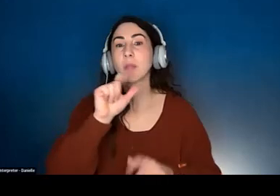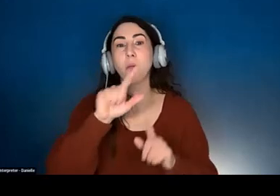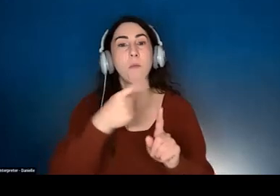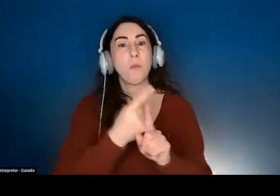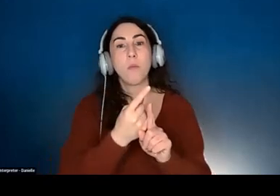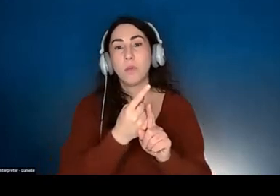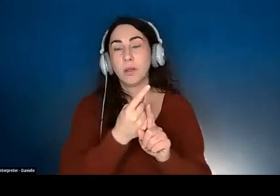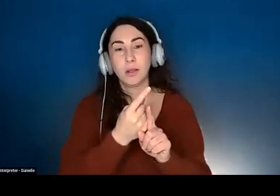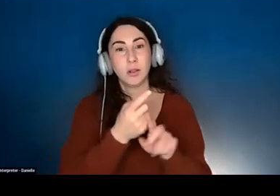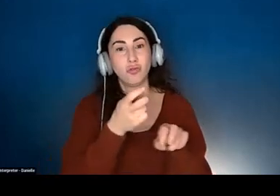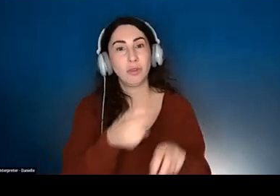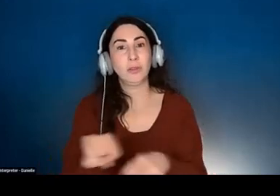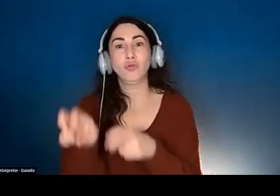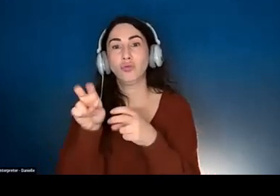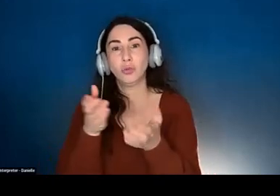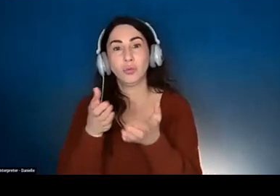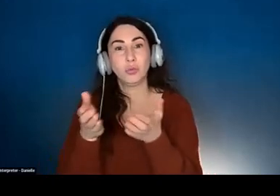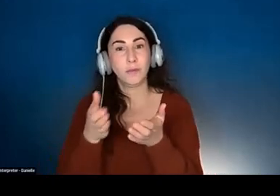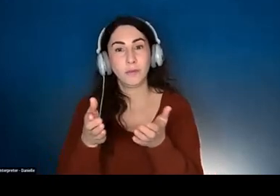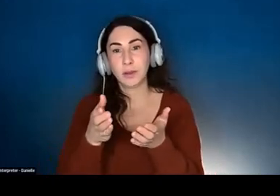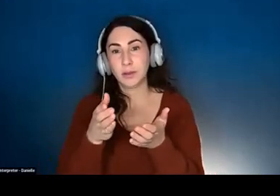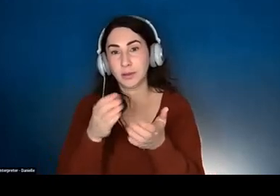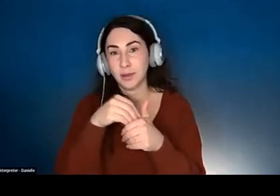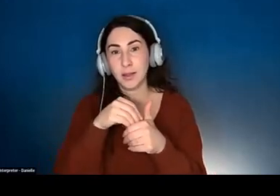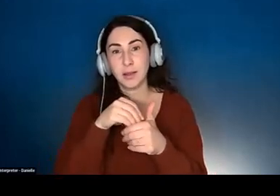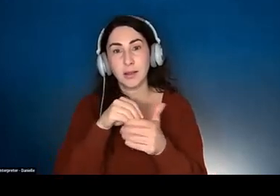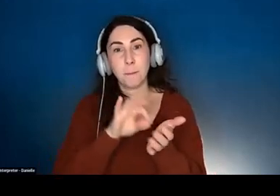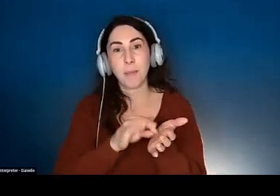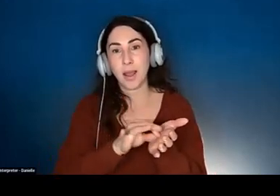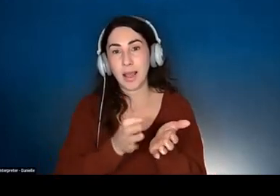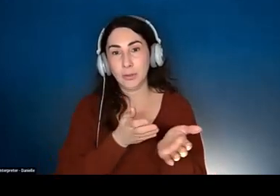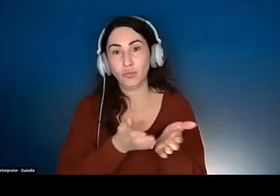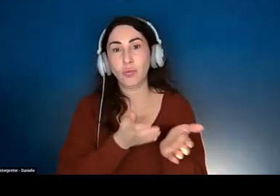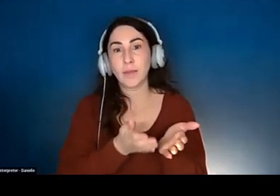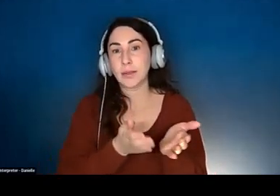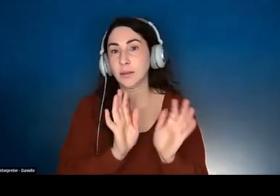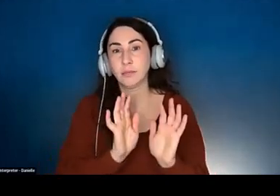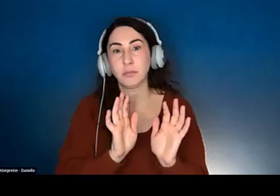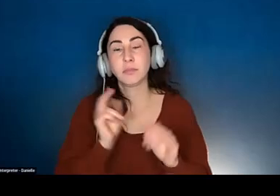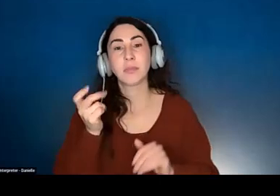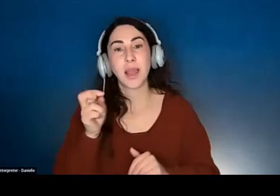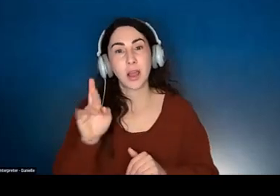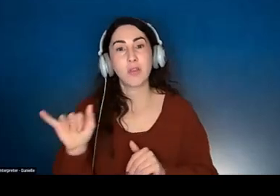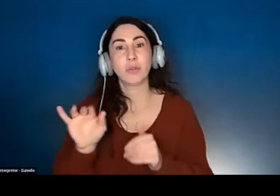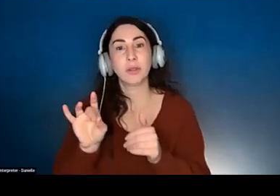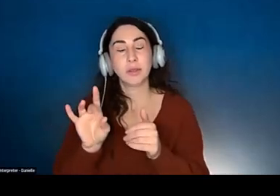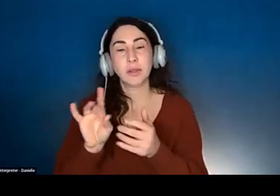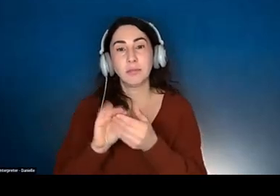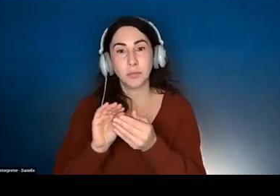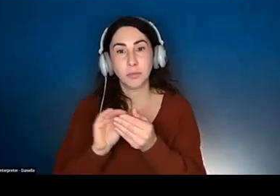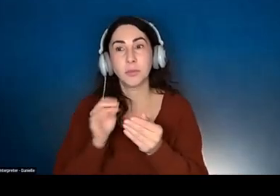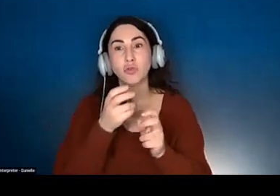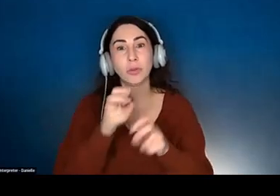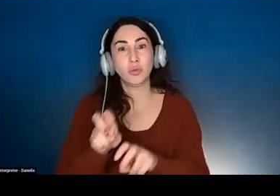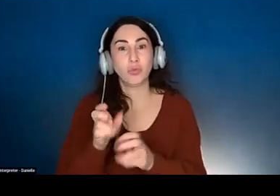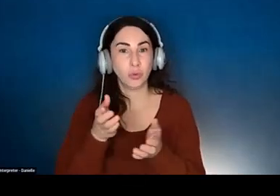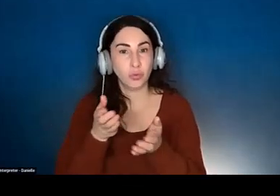Medicaid programs, so it's important to note that. Henry talked about, you know, transition services predating